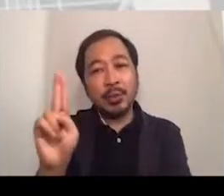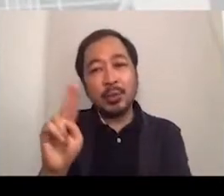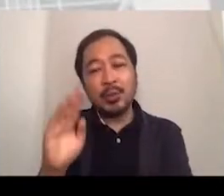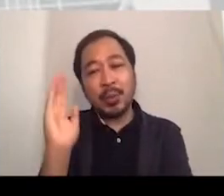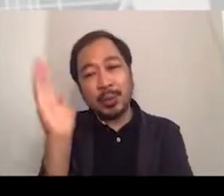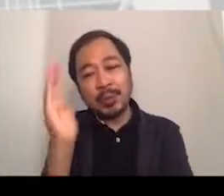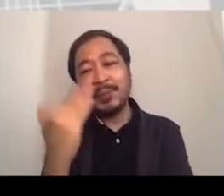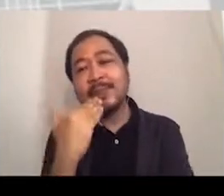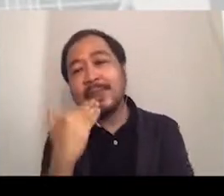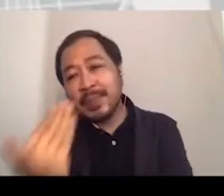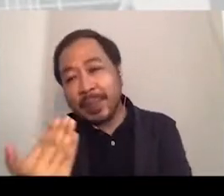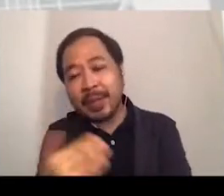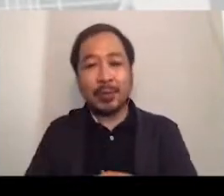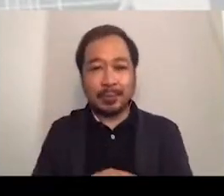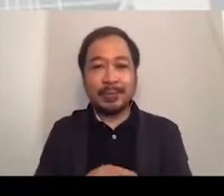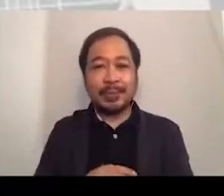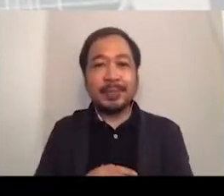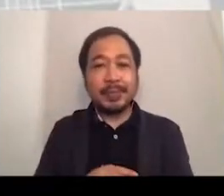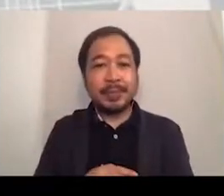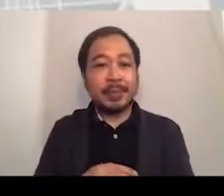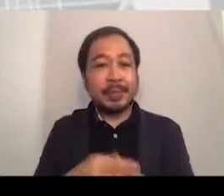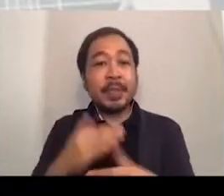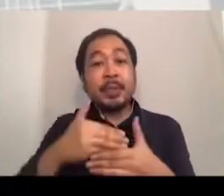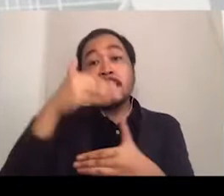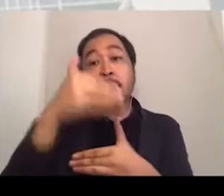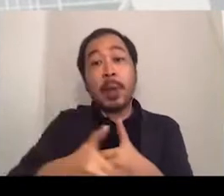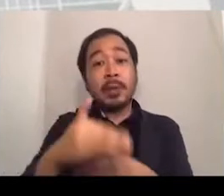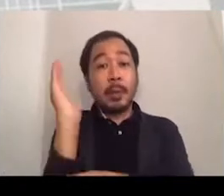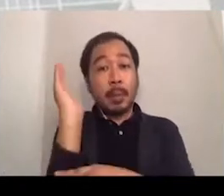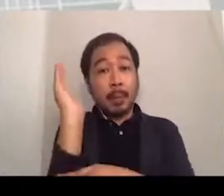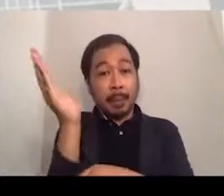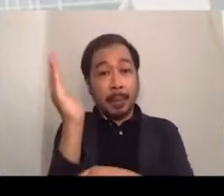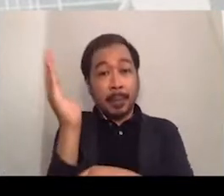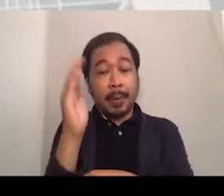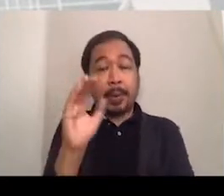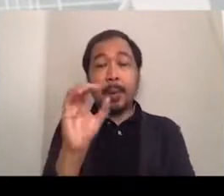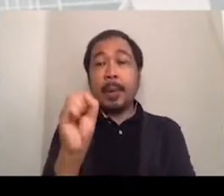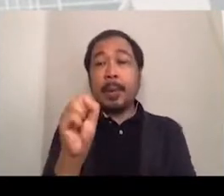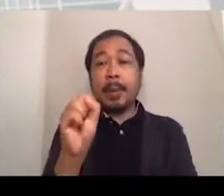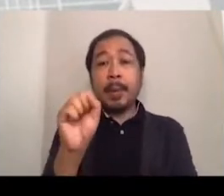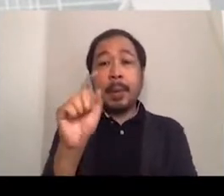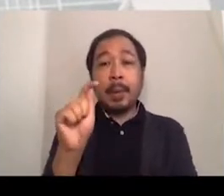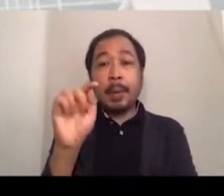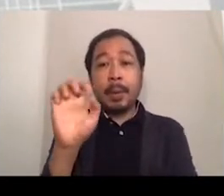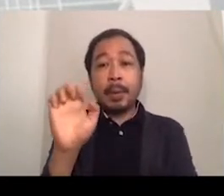who has been the Commissioner for Rehabilitation and responsible for coordinating and mapping out policies and measures,